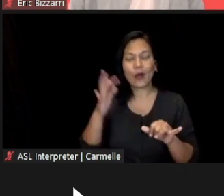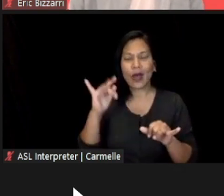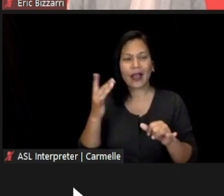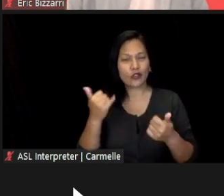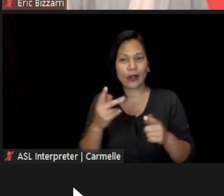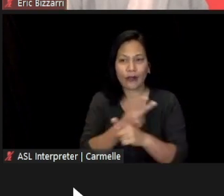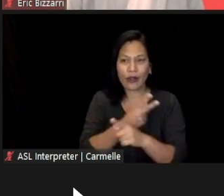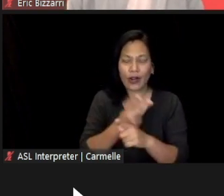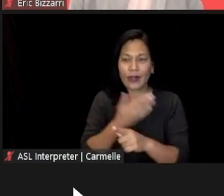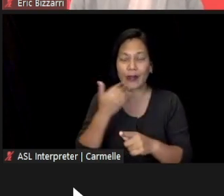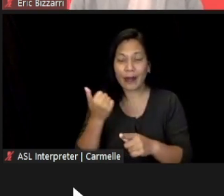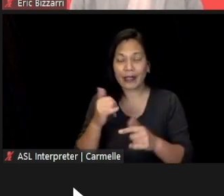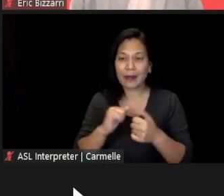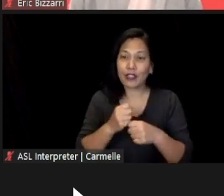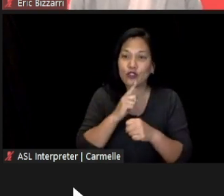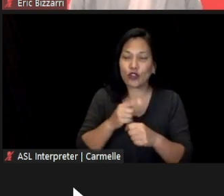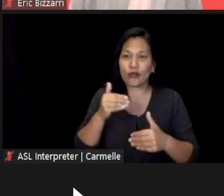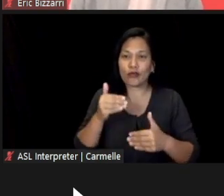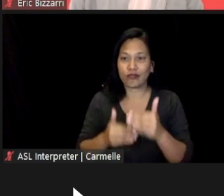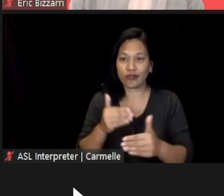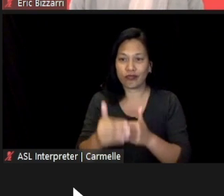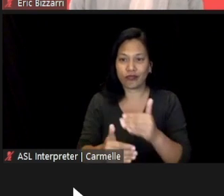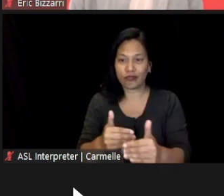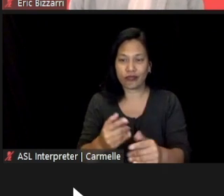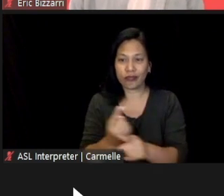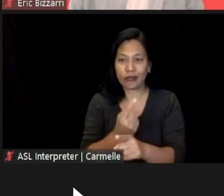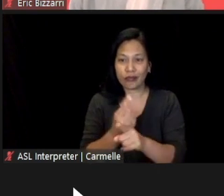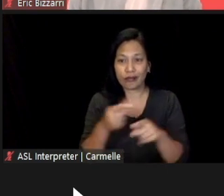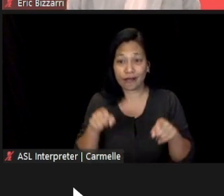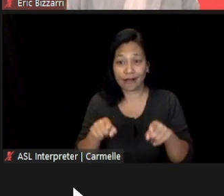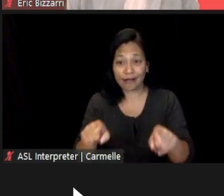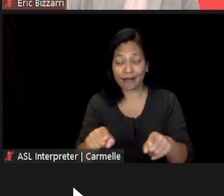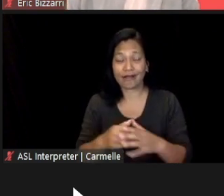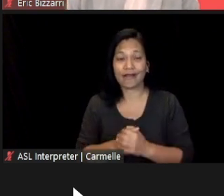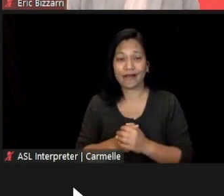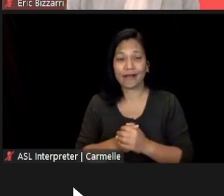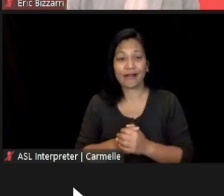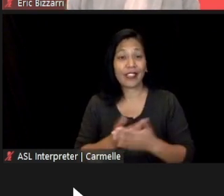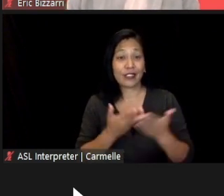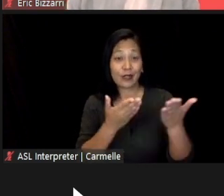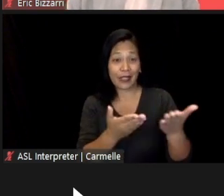and make sure that we're all moving forward on the same page. So this is who gives us money.